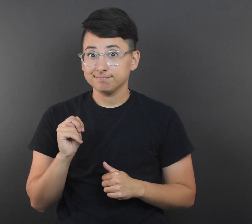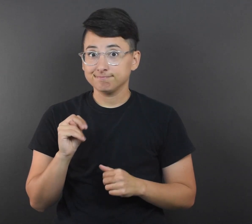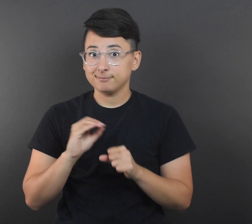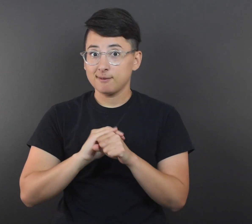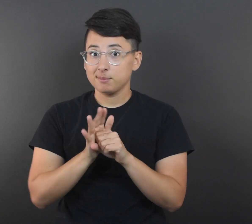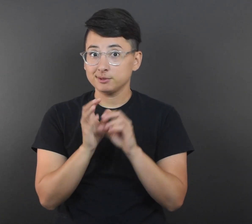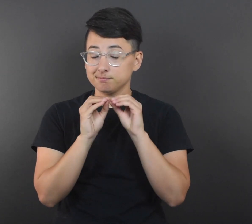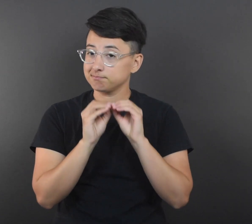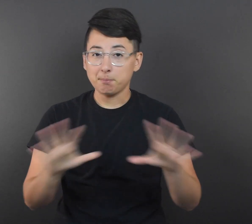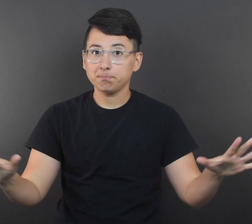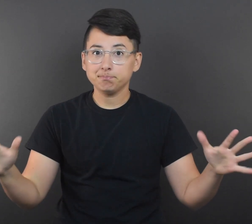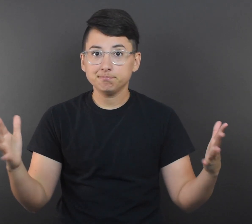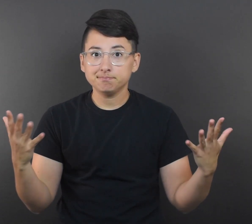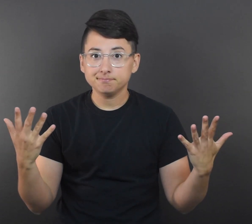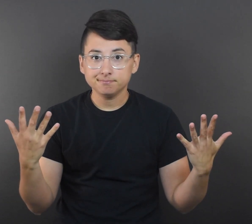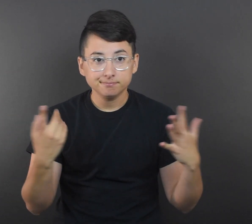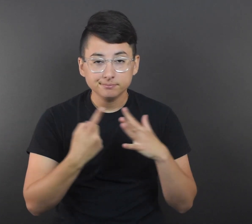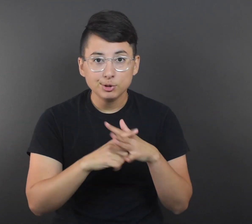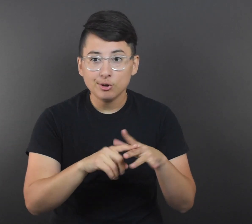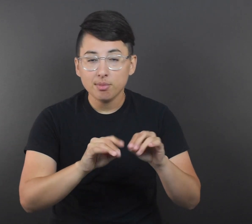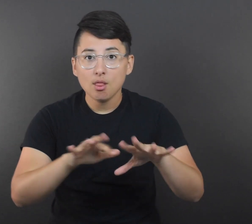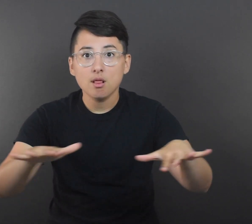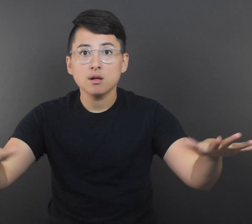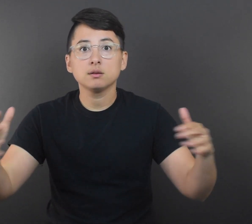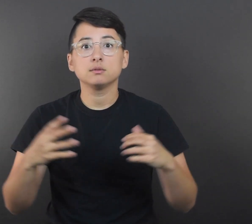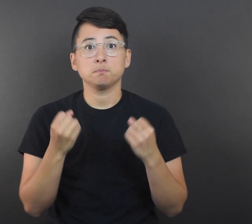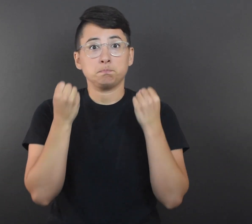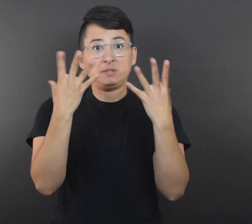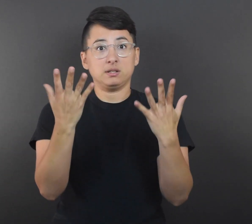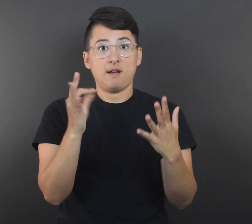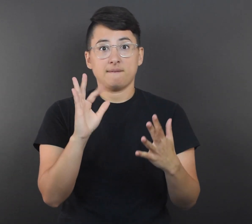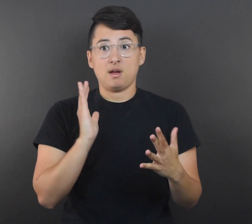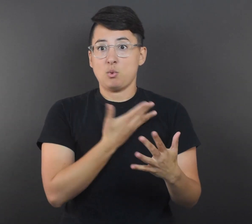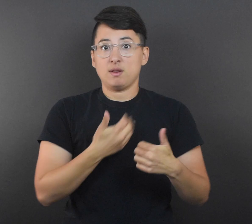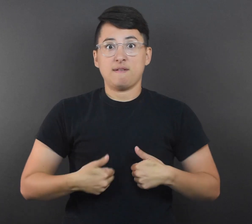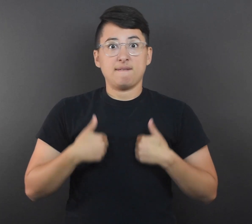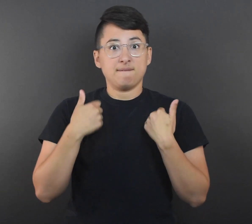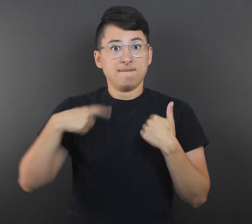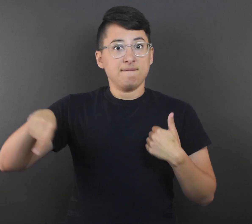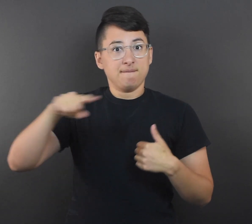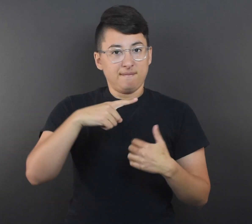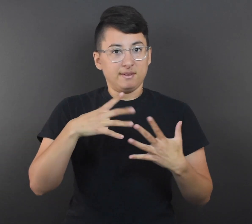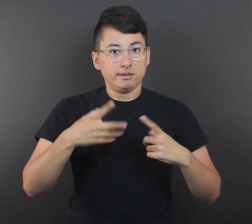Then, the COVID-19 pandemic began, and many aspects of our lives came to a standstill.